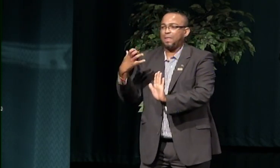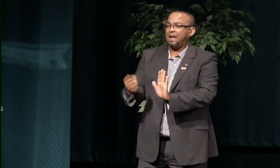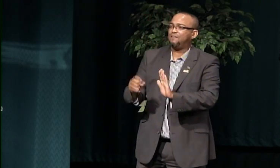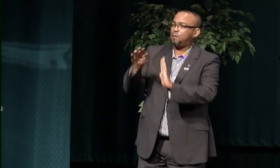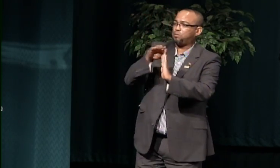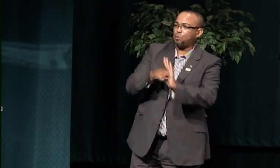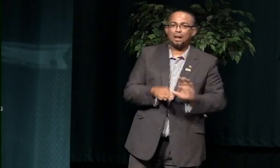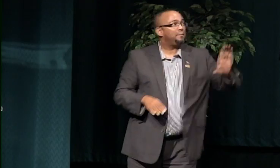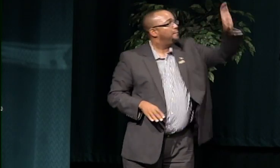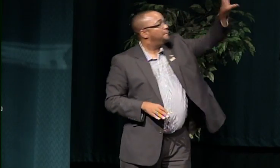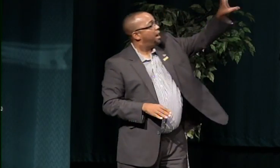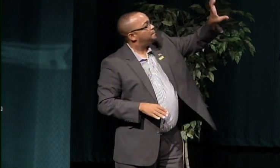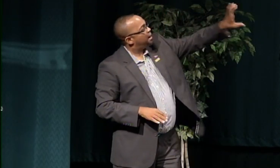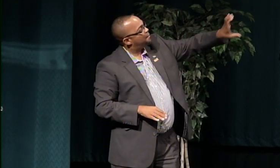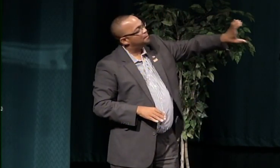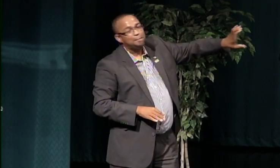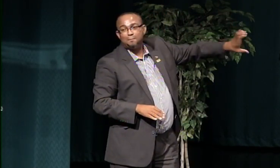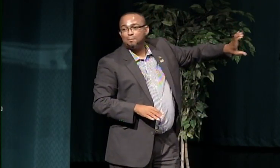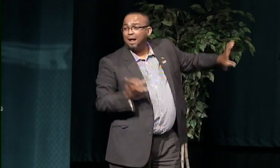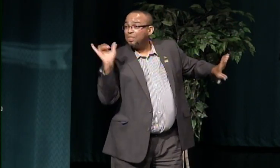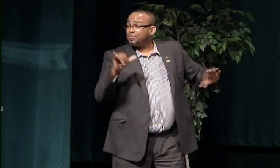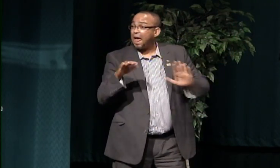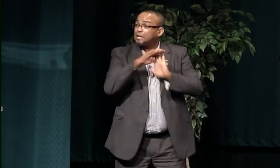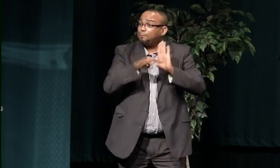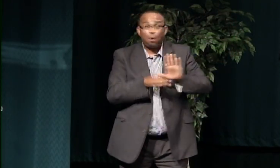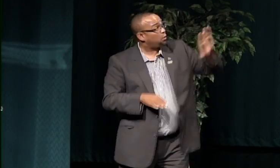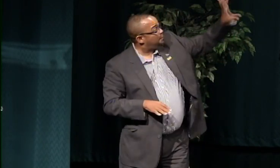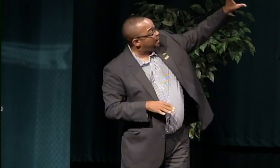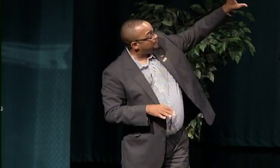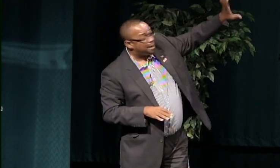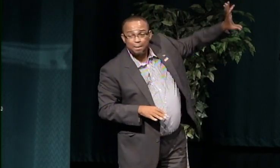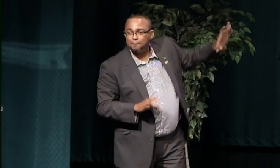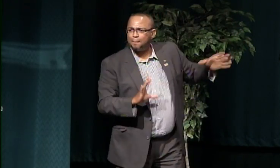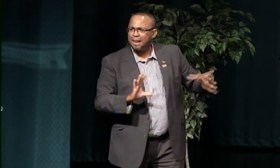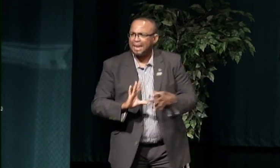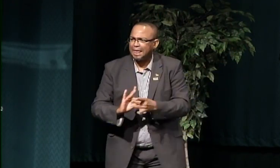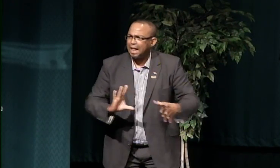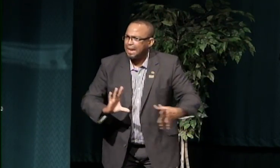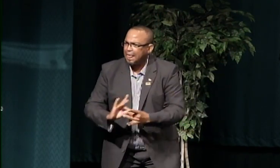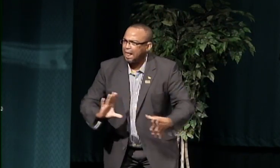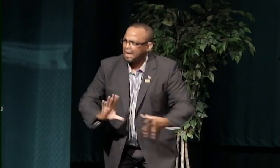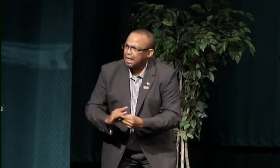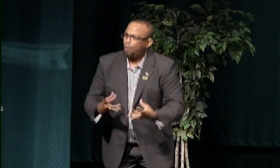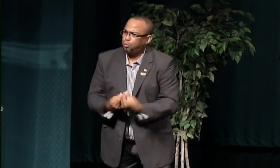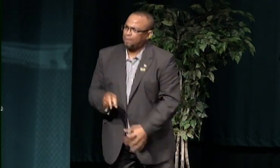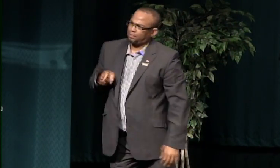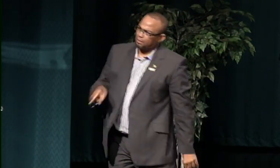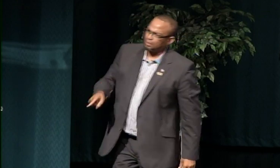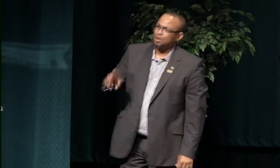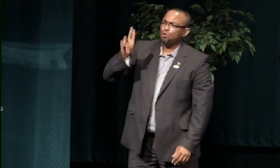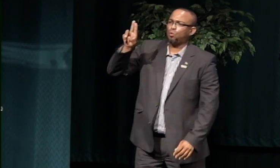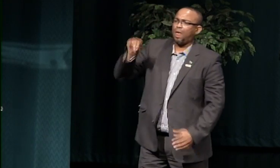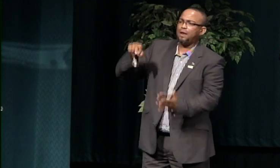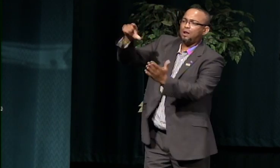That's early childhood education or early childhood development. So you see all of these programs